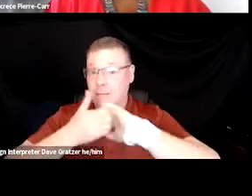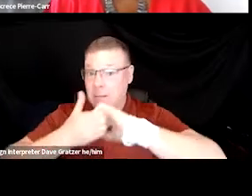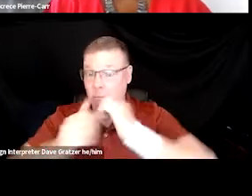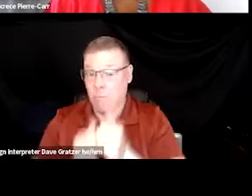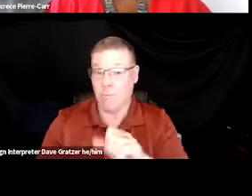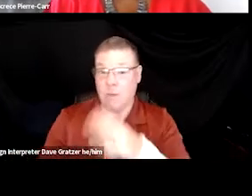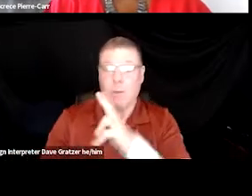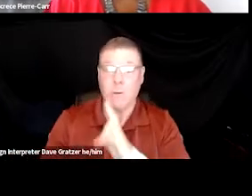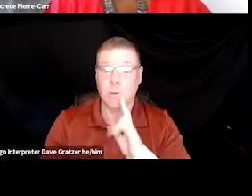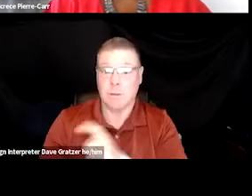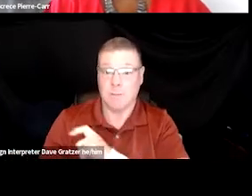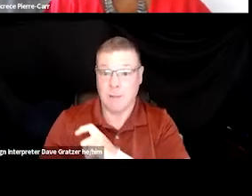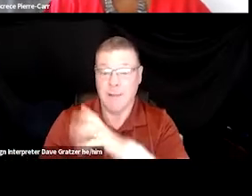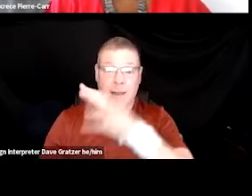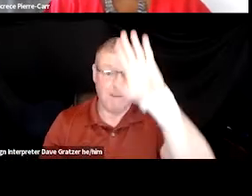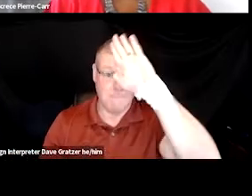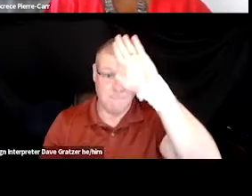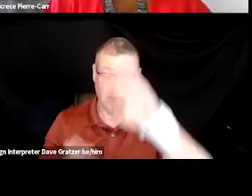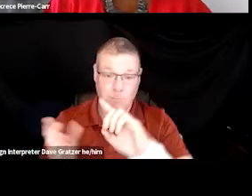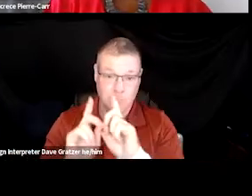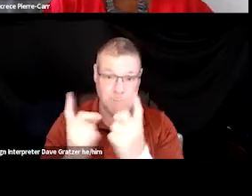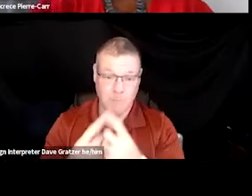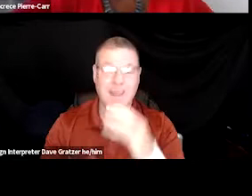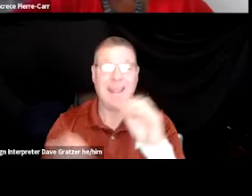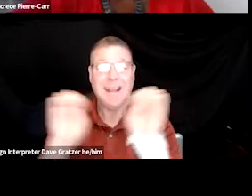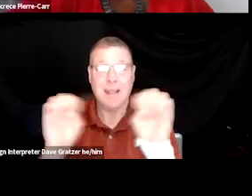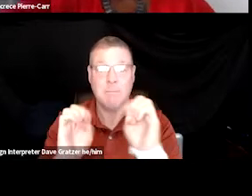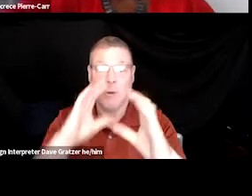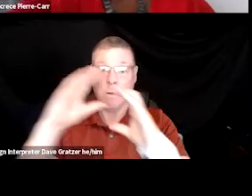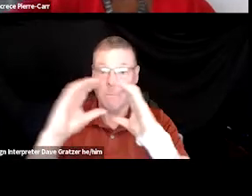Houston Fire Department, and Houston Emergency Communication Center,